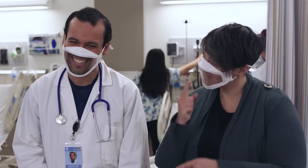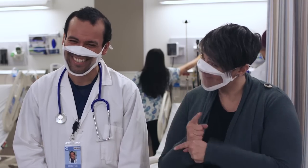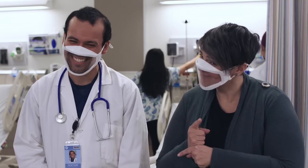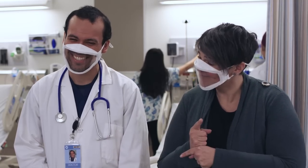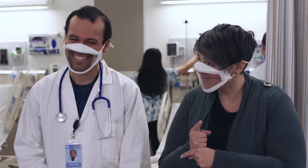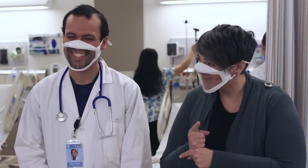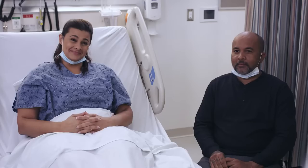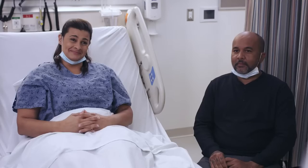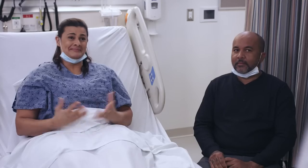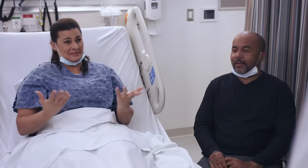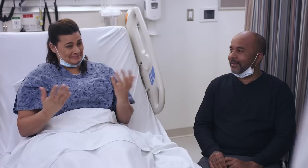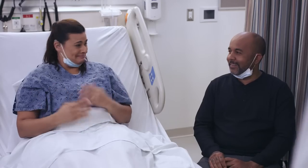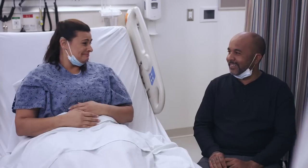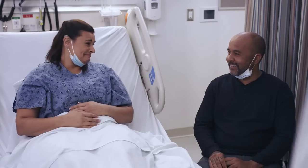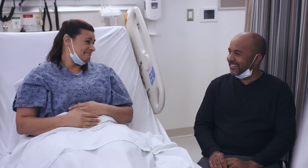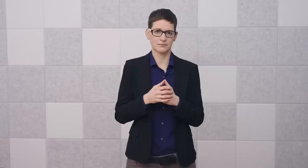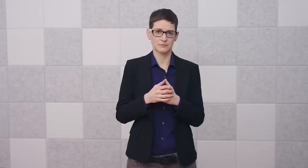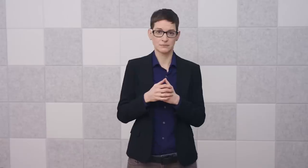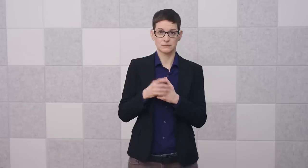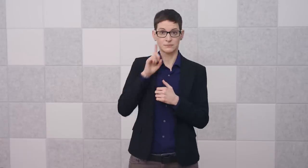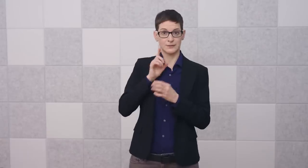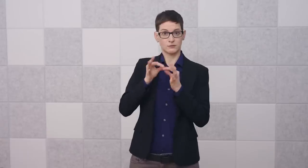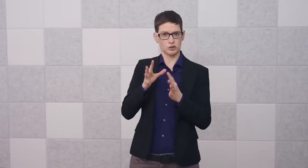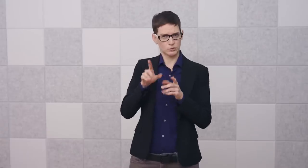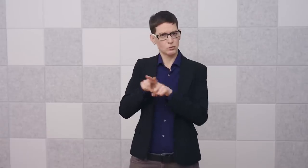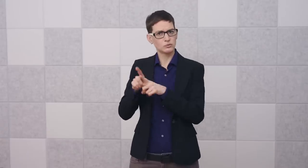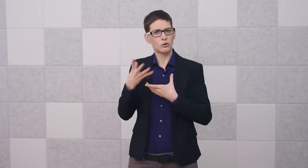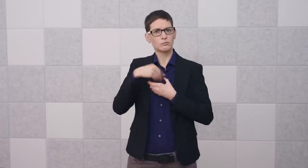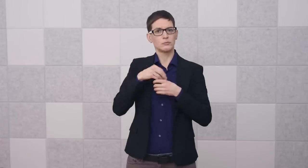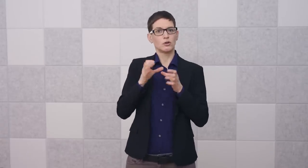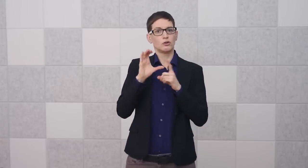They are cultural and linguistic specialists who use communication strategies